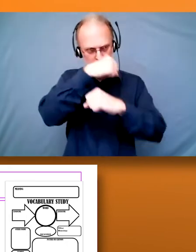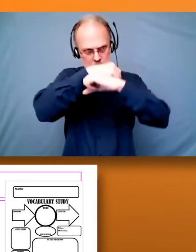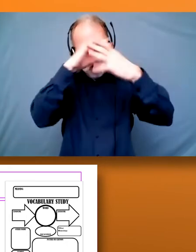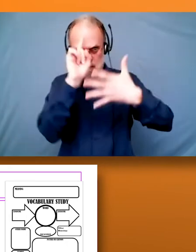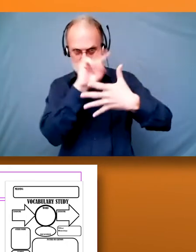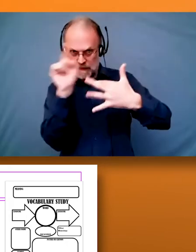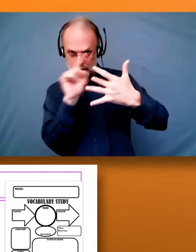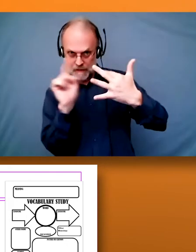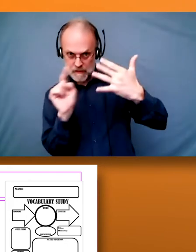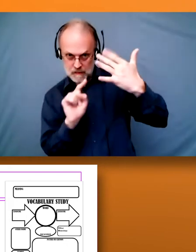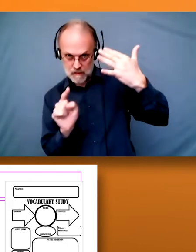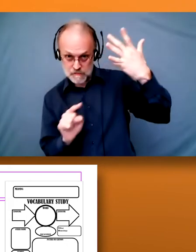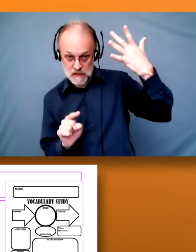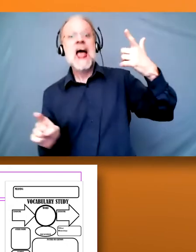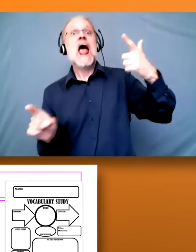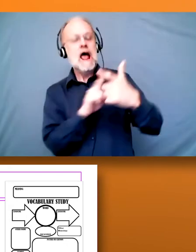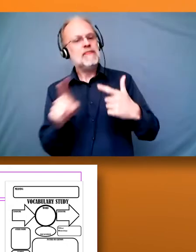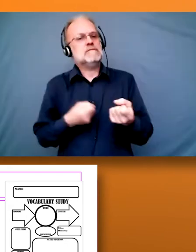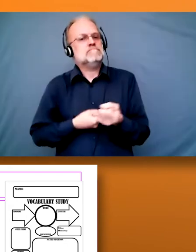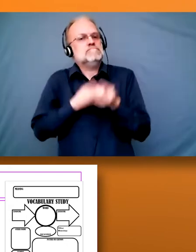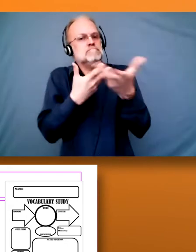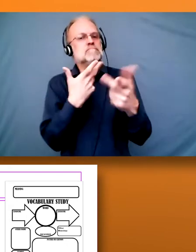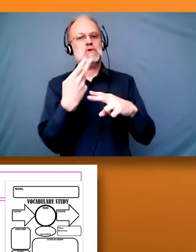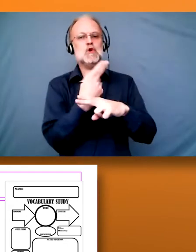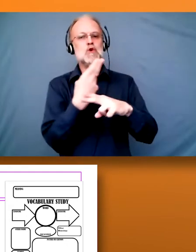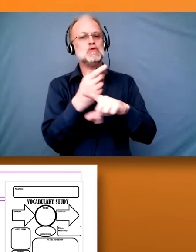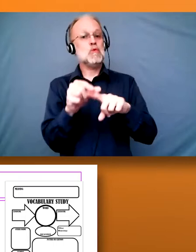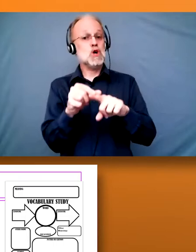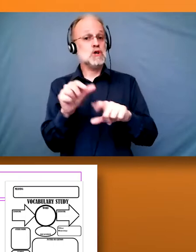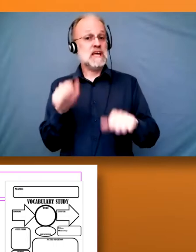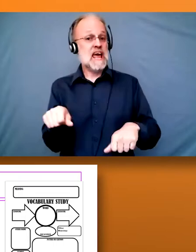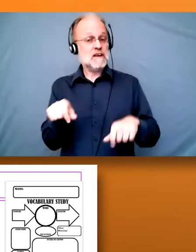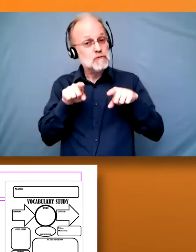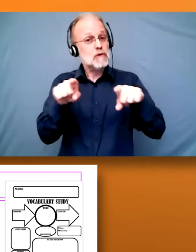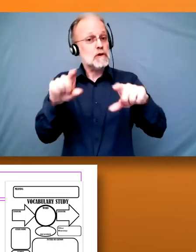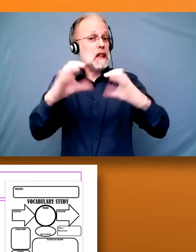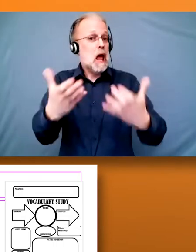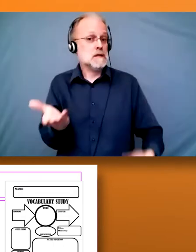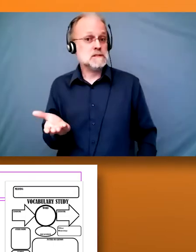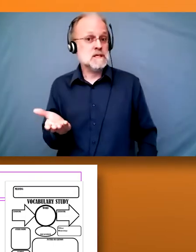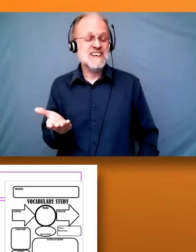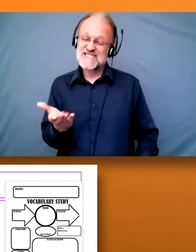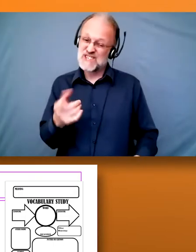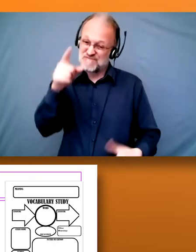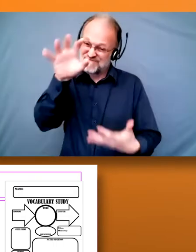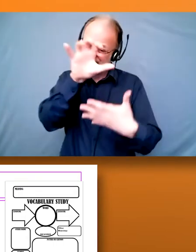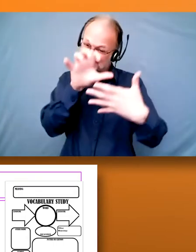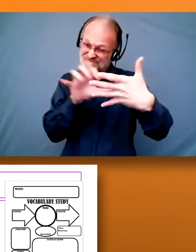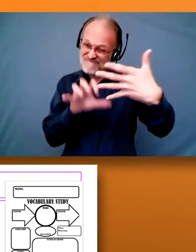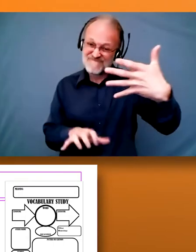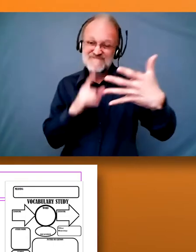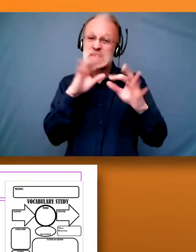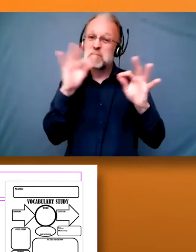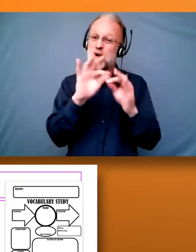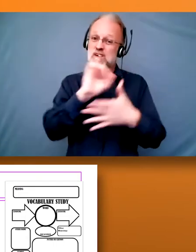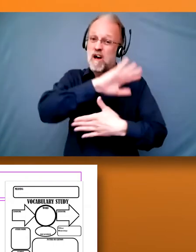that they need to know in order to use it in your classroom. So it is quite important.